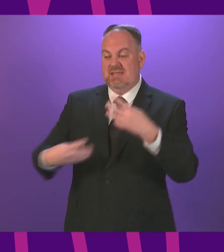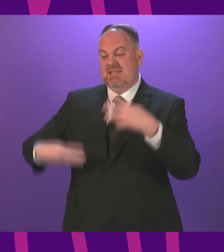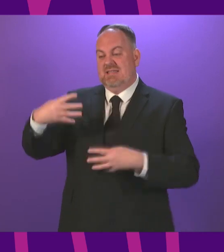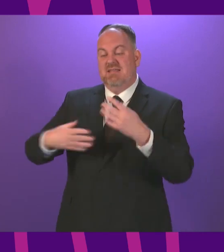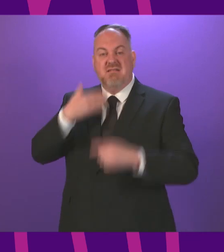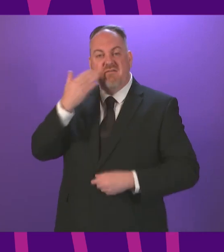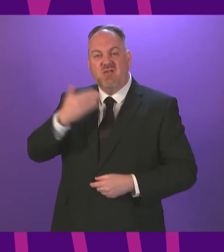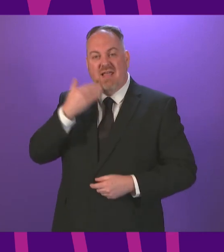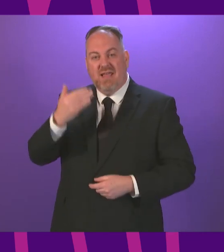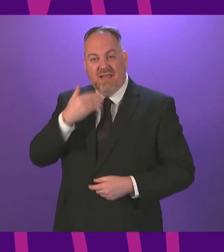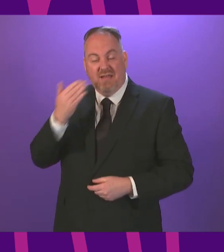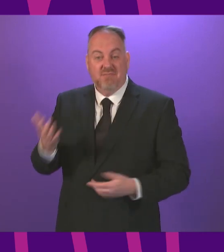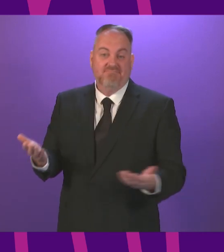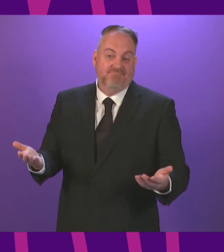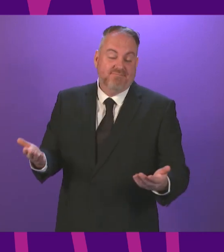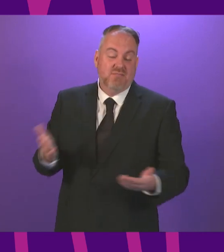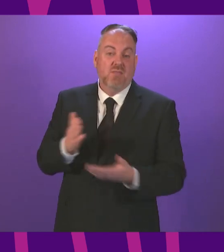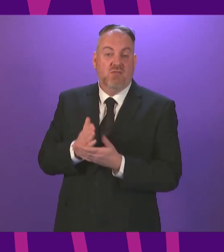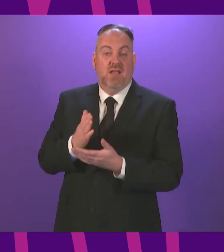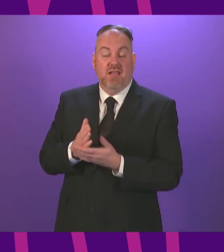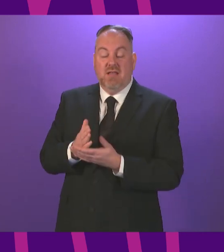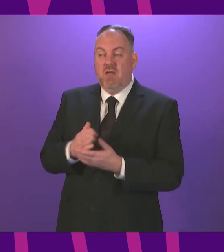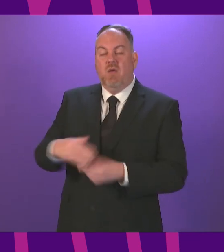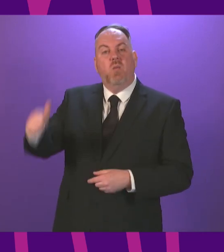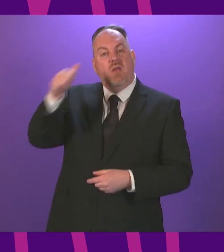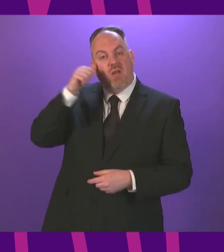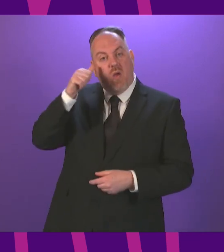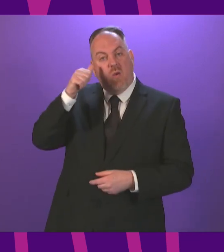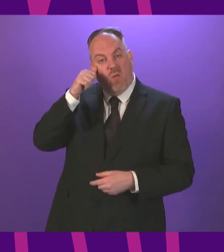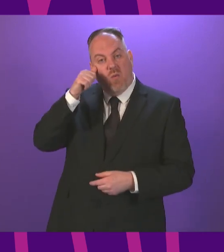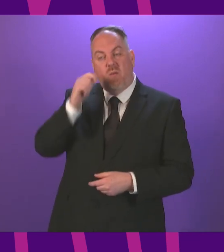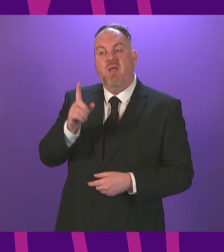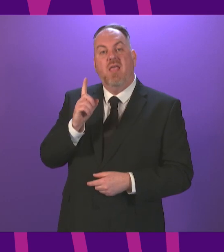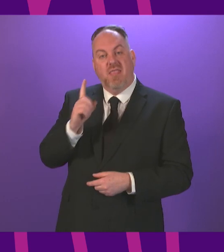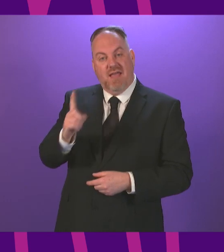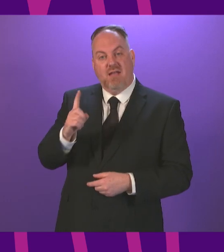those with the least, but although there is no great leveller in how we live our lives,